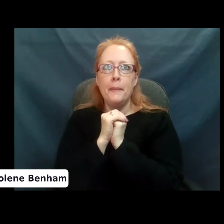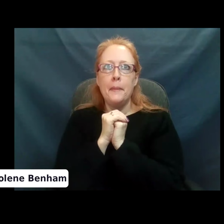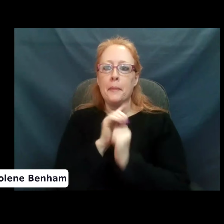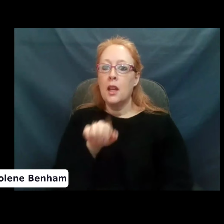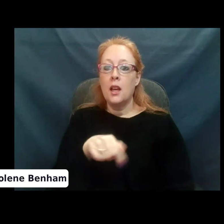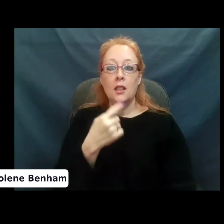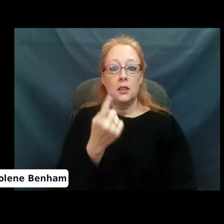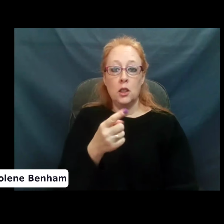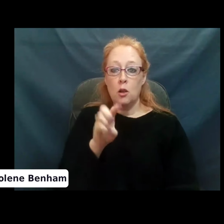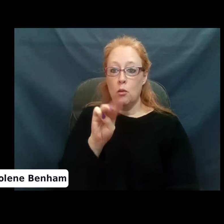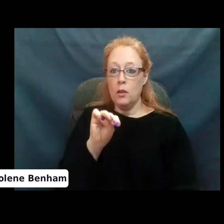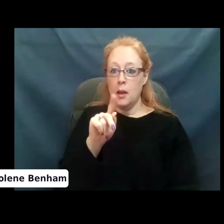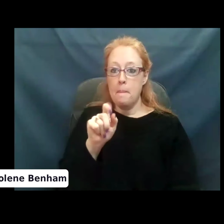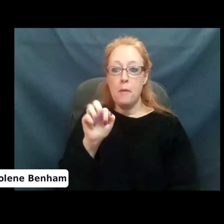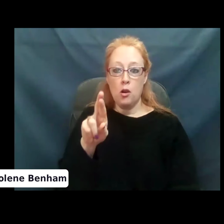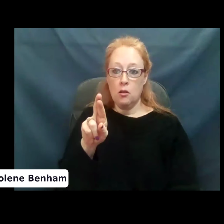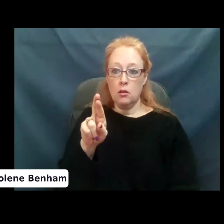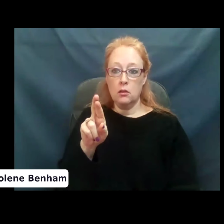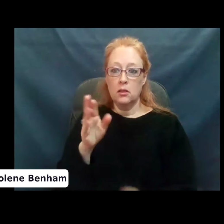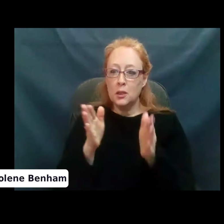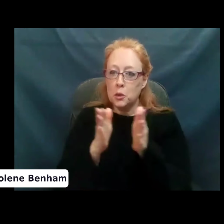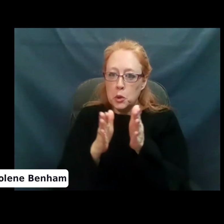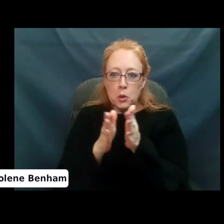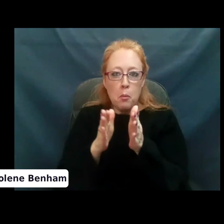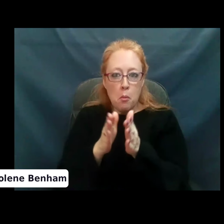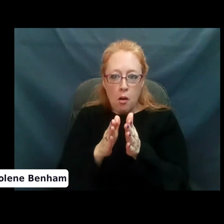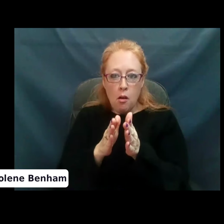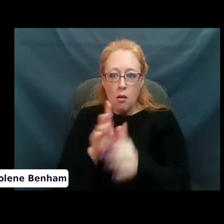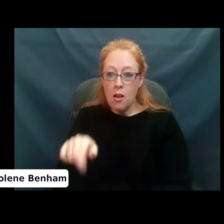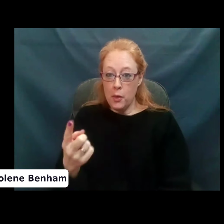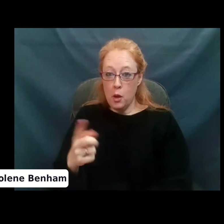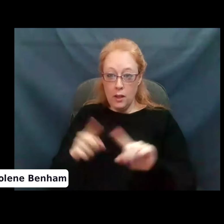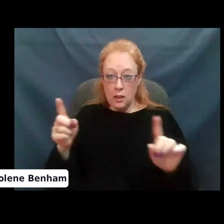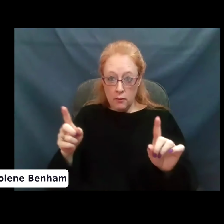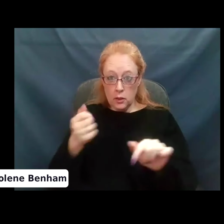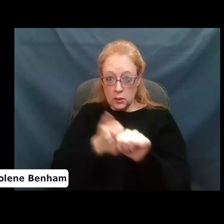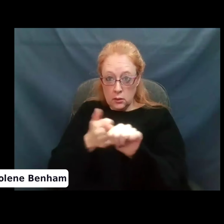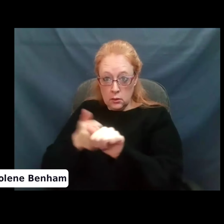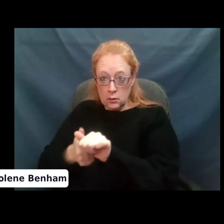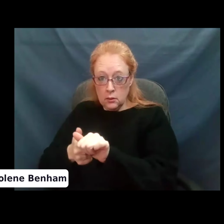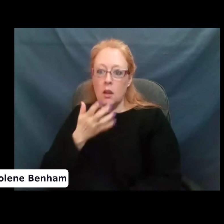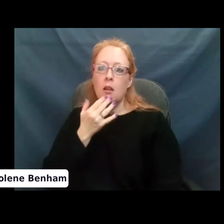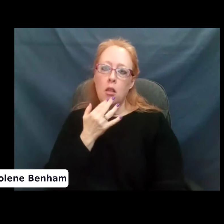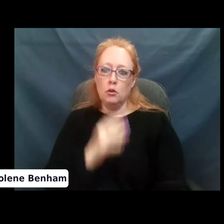And then, here I'm holding up two small wooden cubes. Which is this only marker. They are very small.